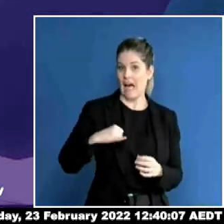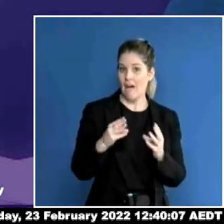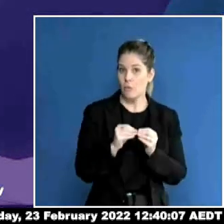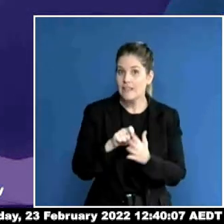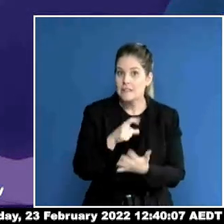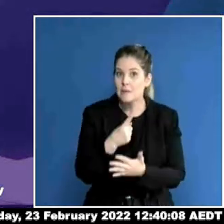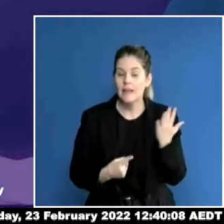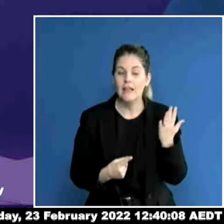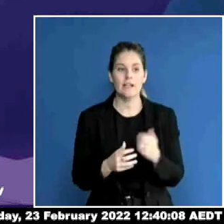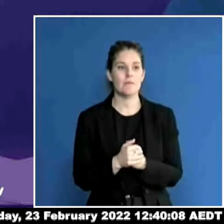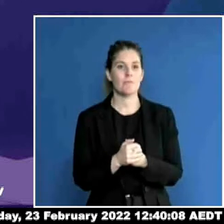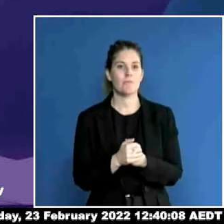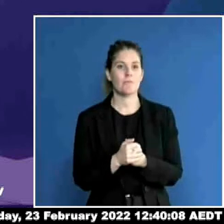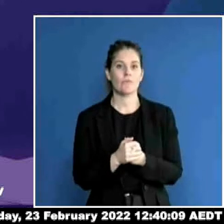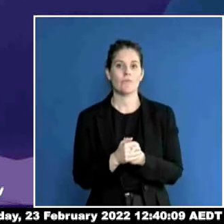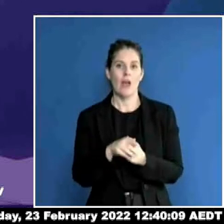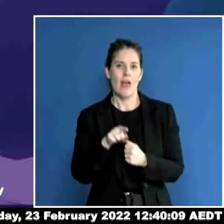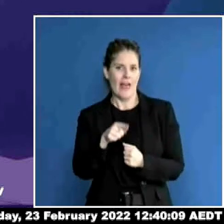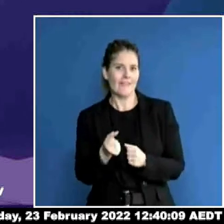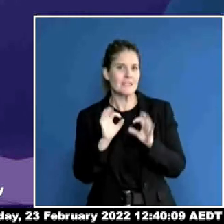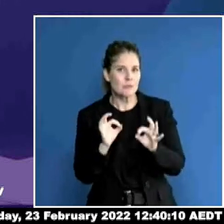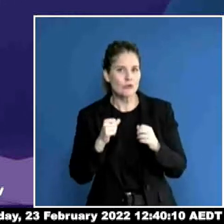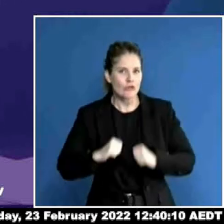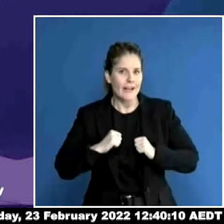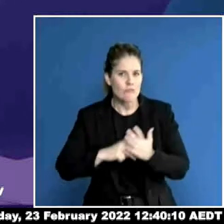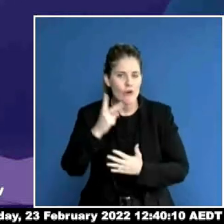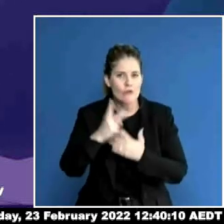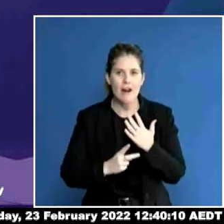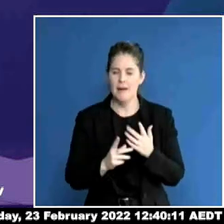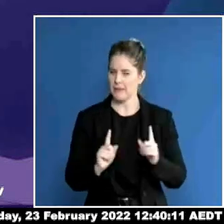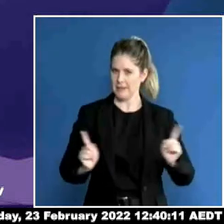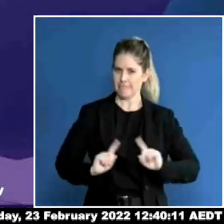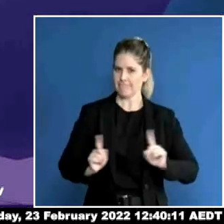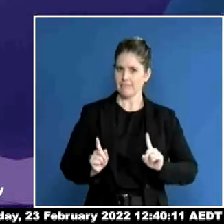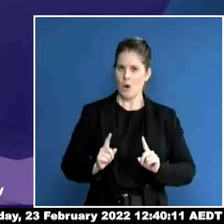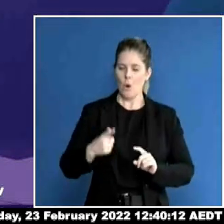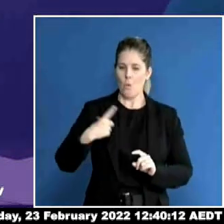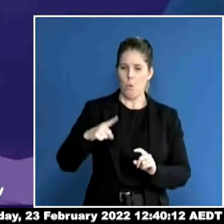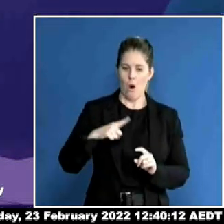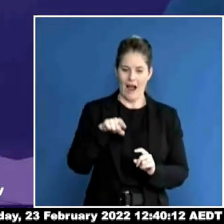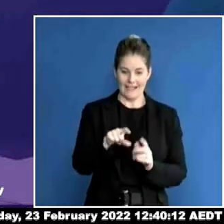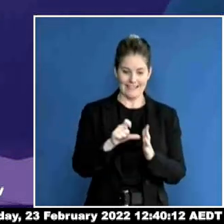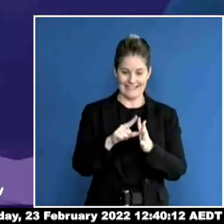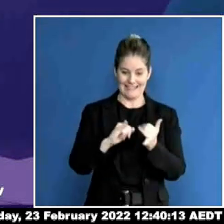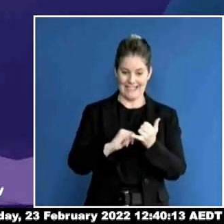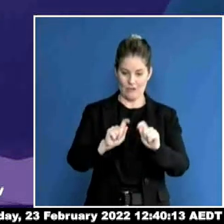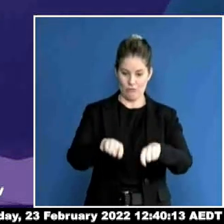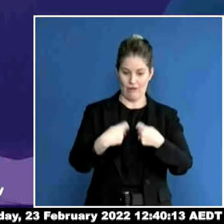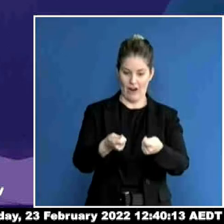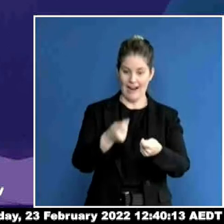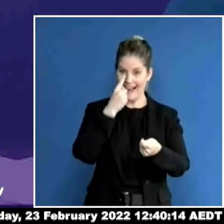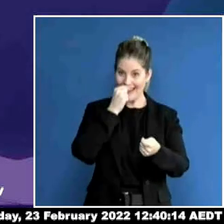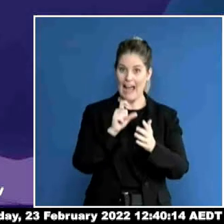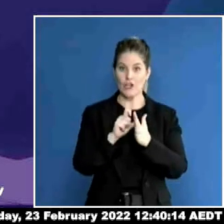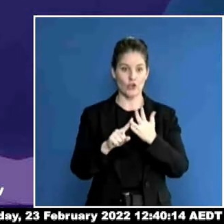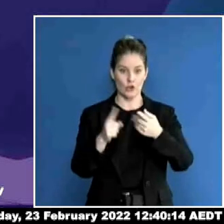What is it that allows a DES provider to do what you say - and I understand very clearly what it is you say should be done.